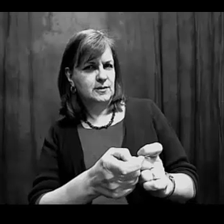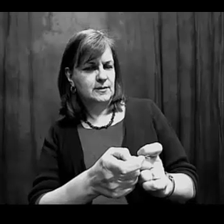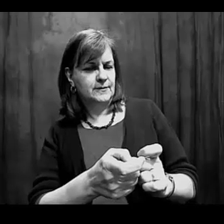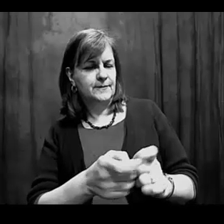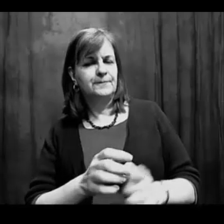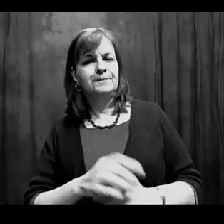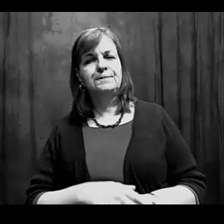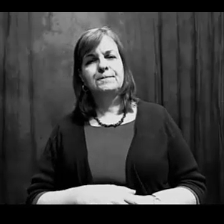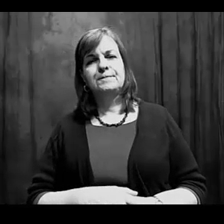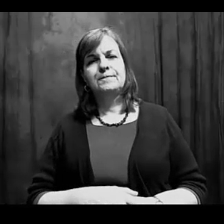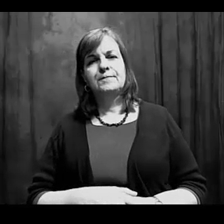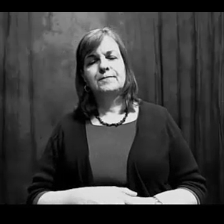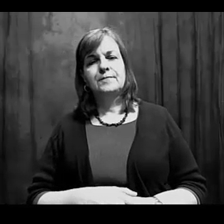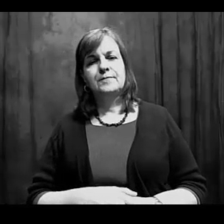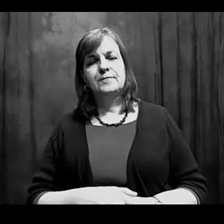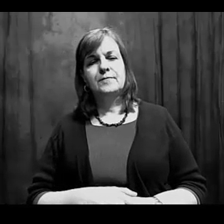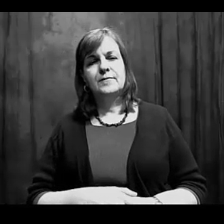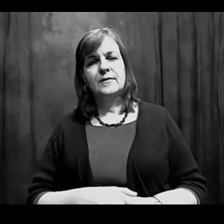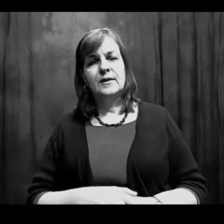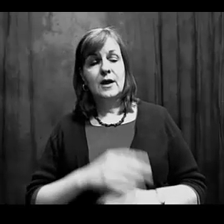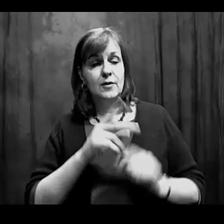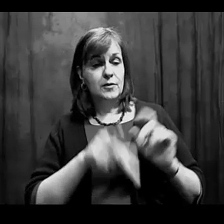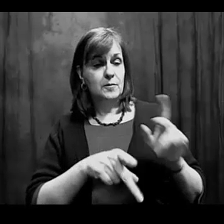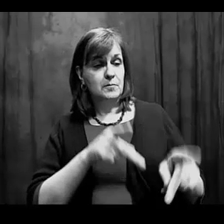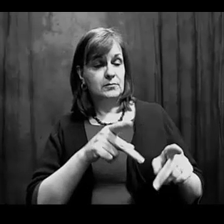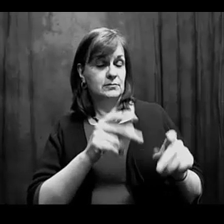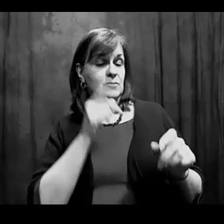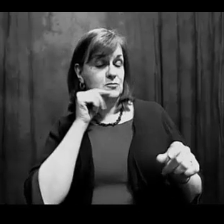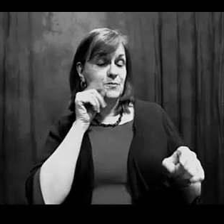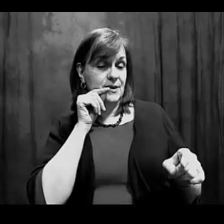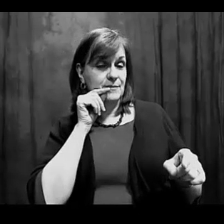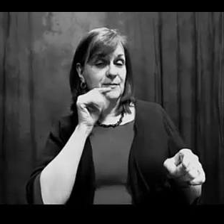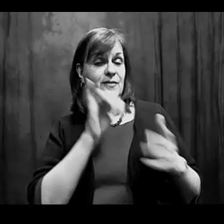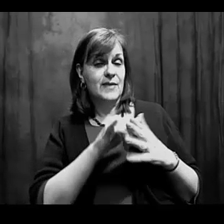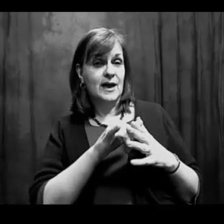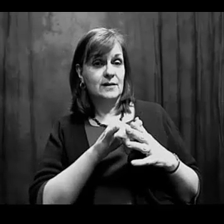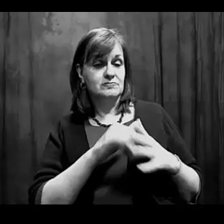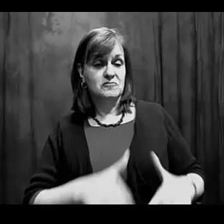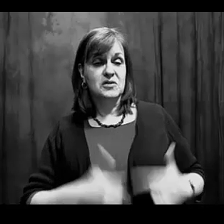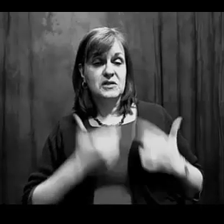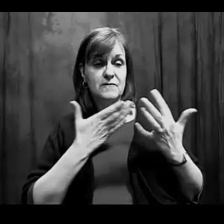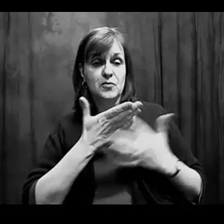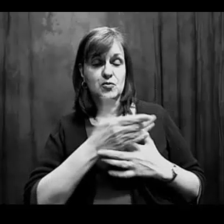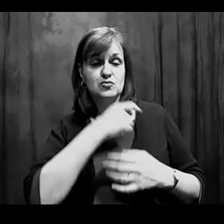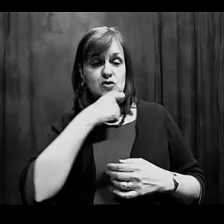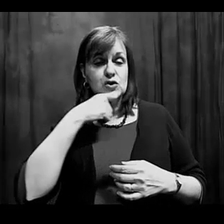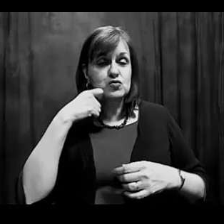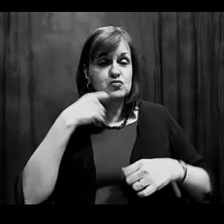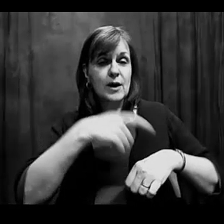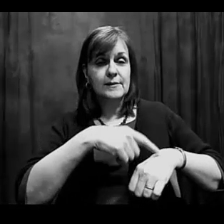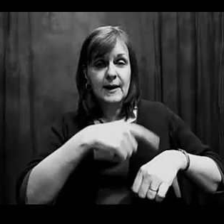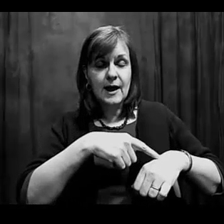looked at resulting phenotypes in bird populations and what they found was